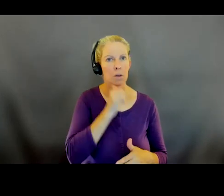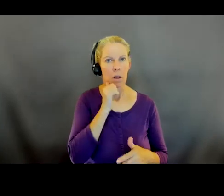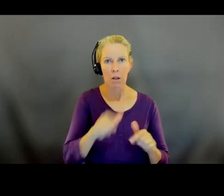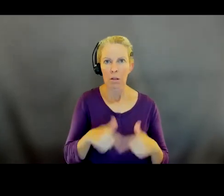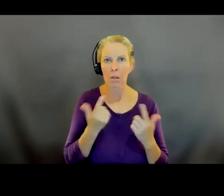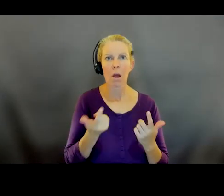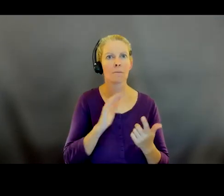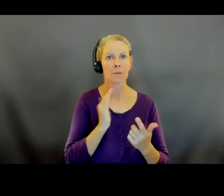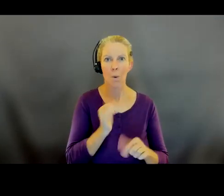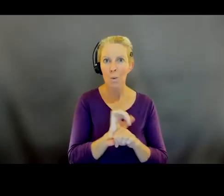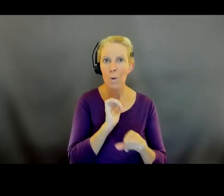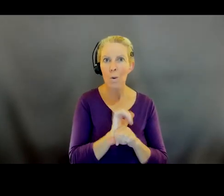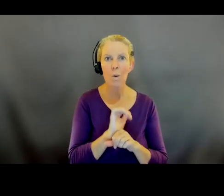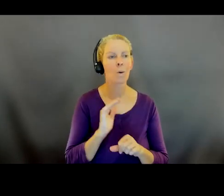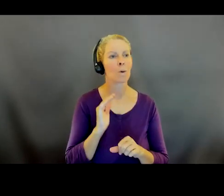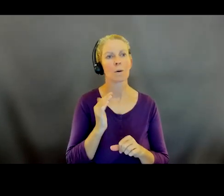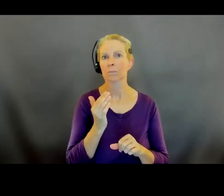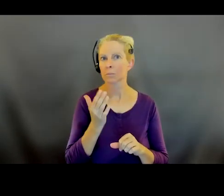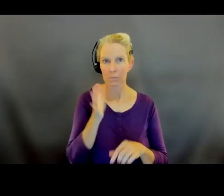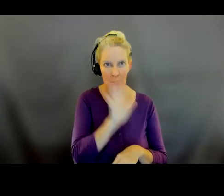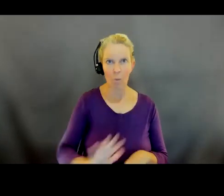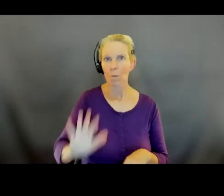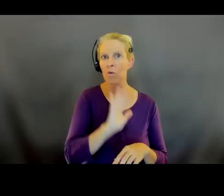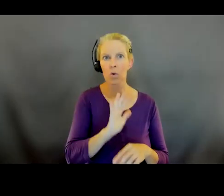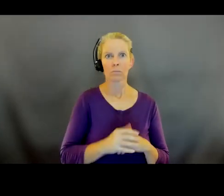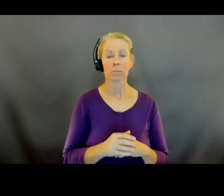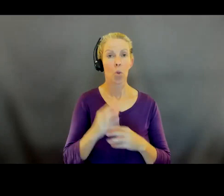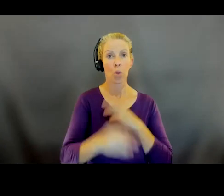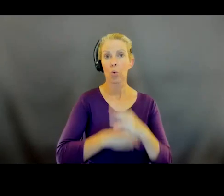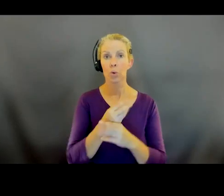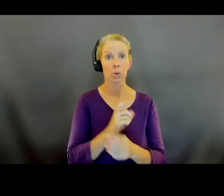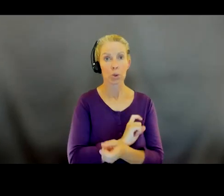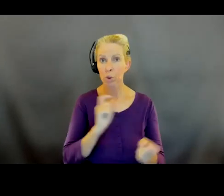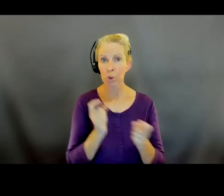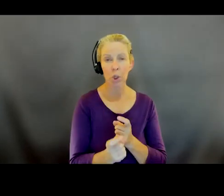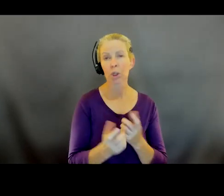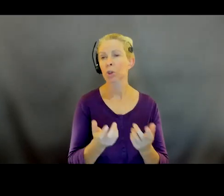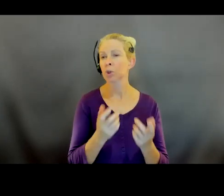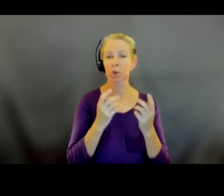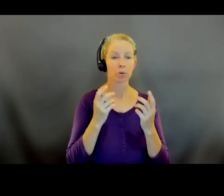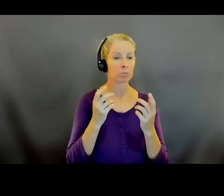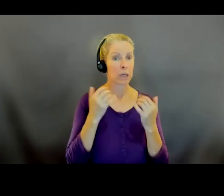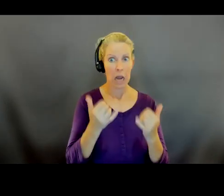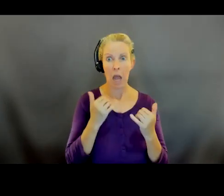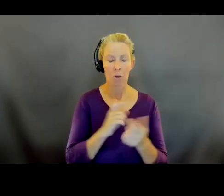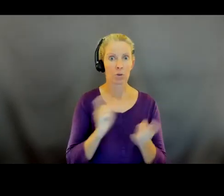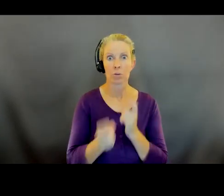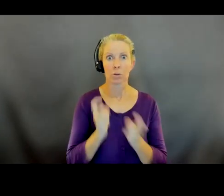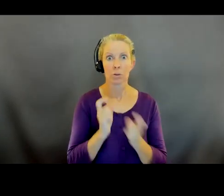change at a pace not seen since the deployment of the printing press six centuries ago. That really